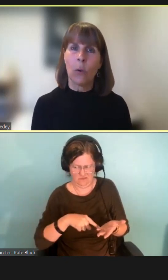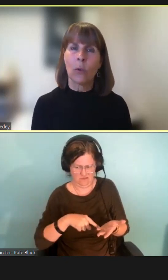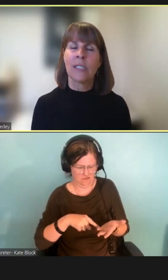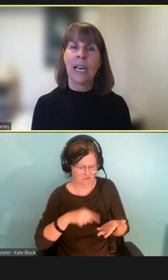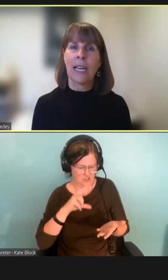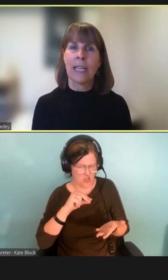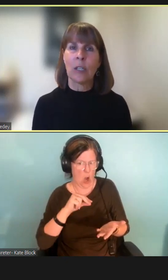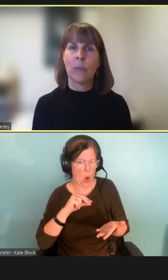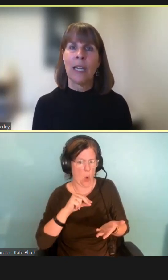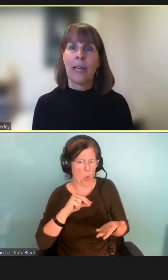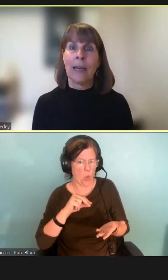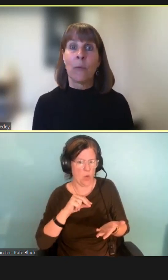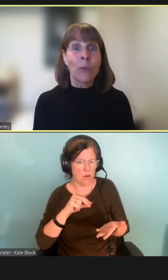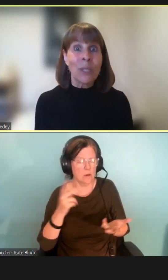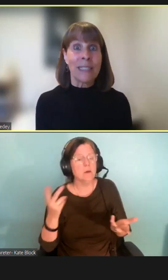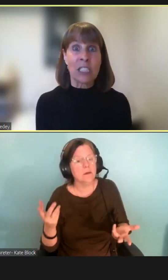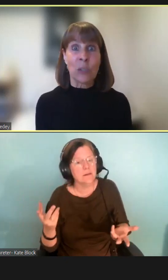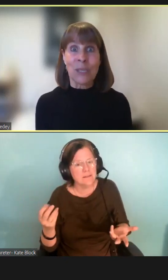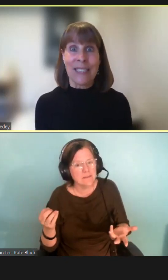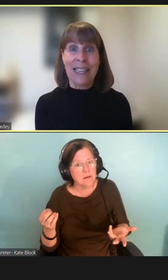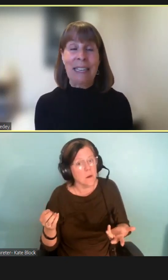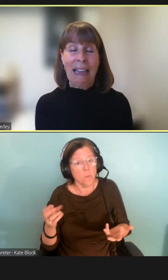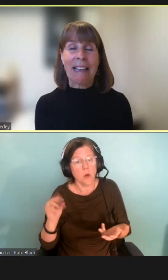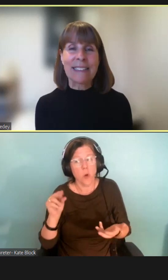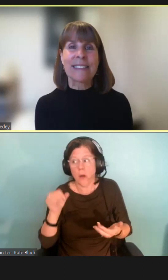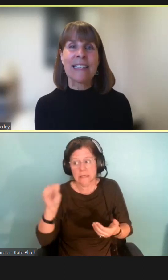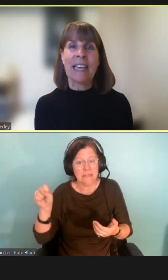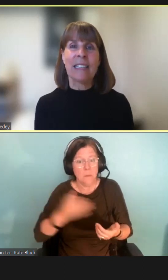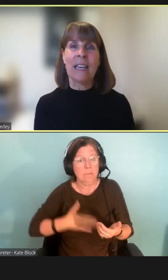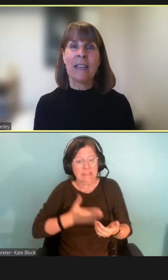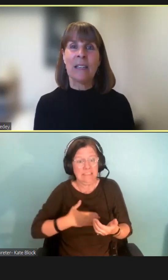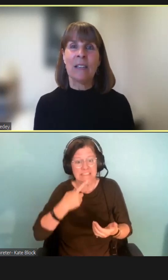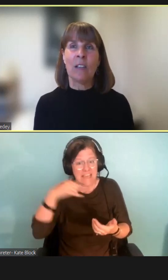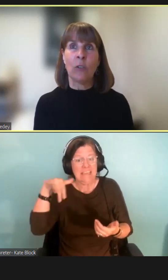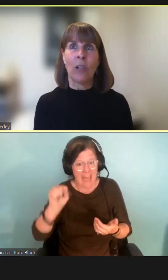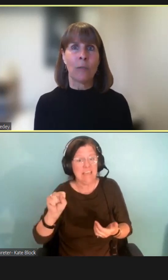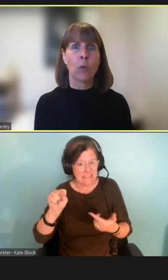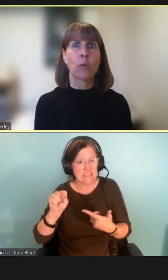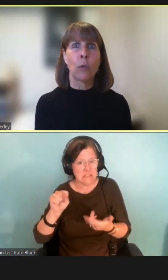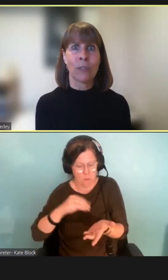to that item when really they should be saying yes and you'll have a gross